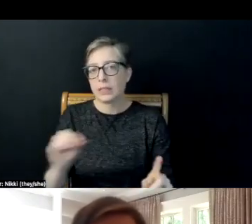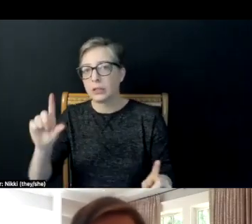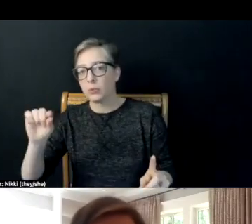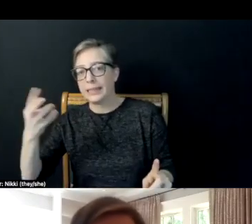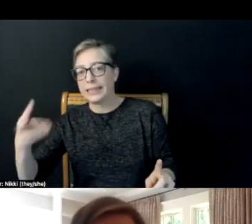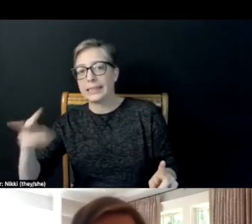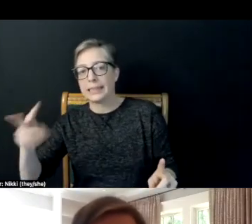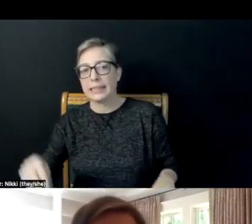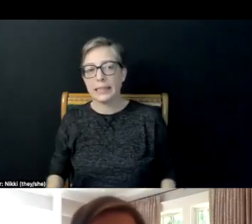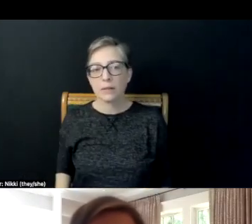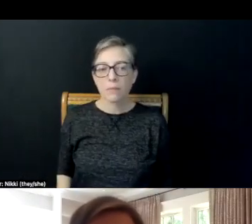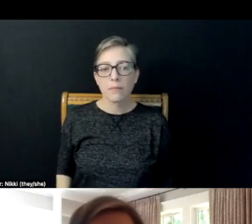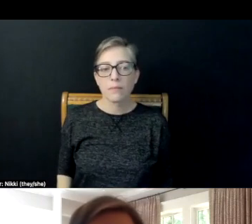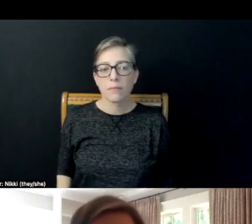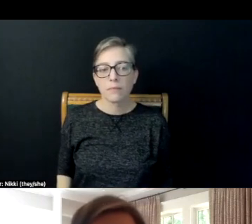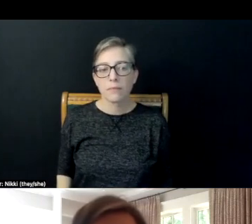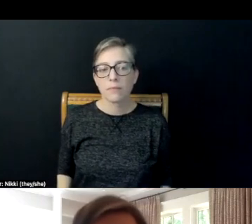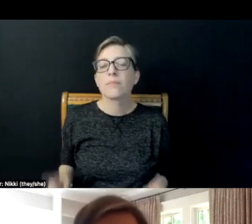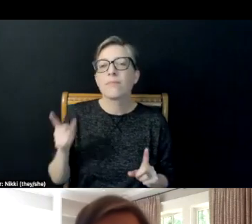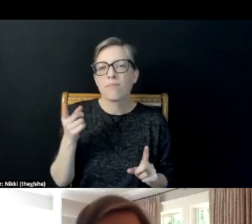implicit bias and I only put up the one around sexuality,